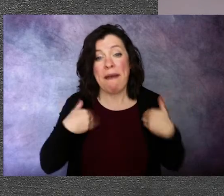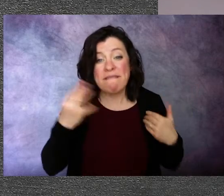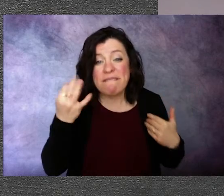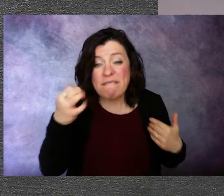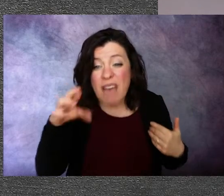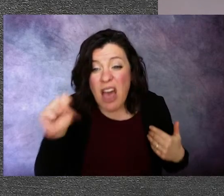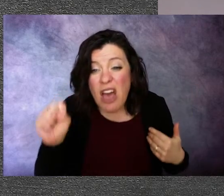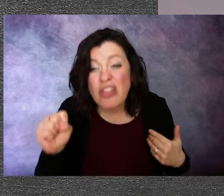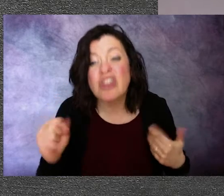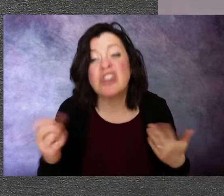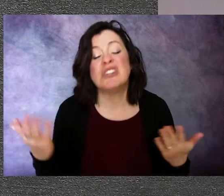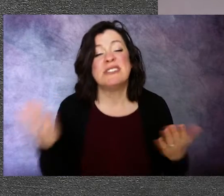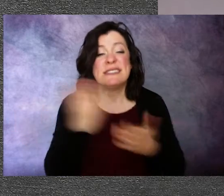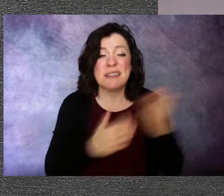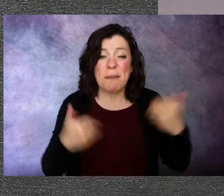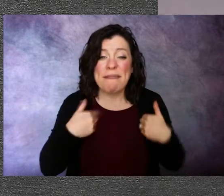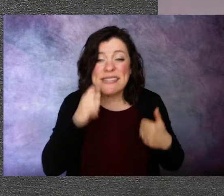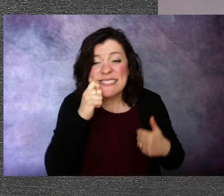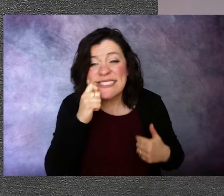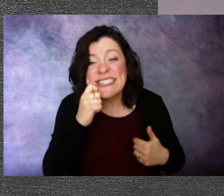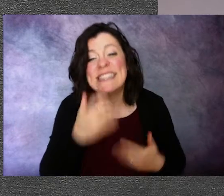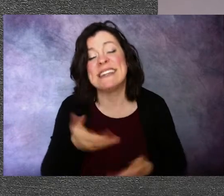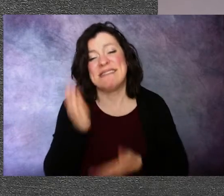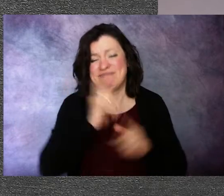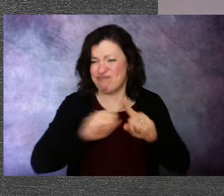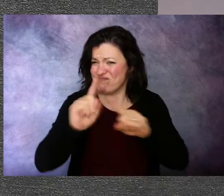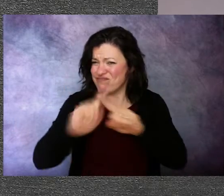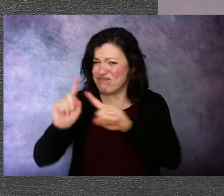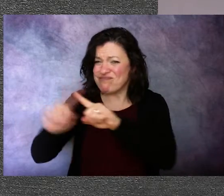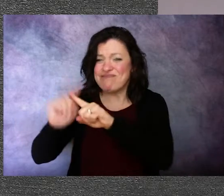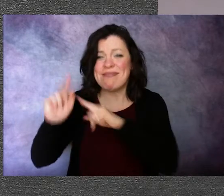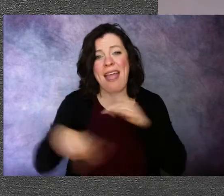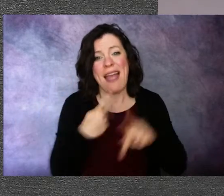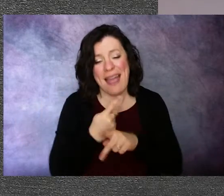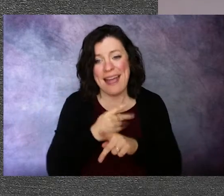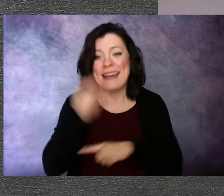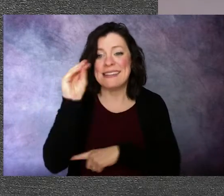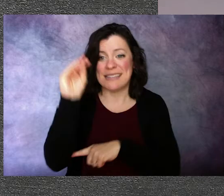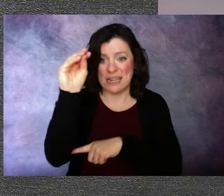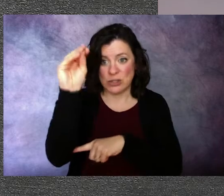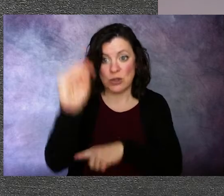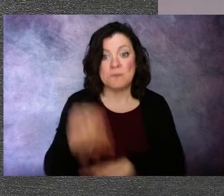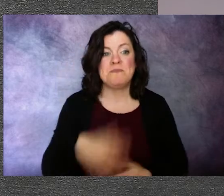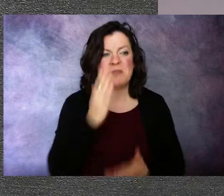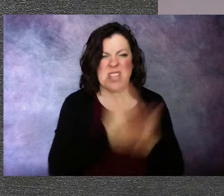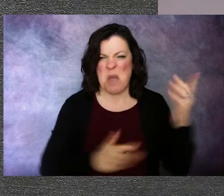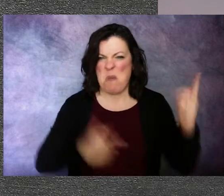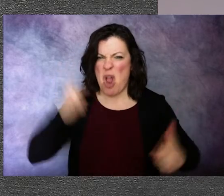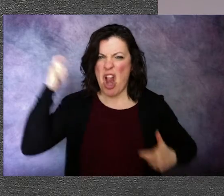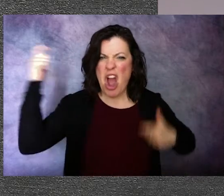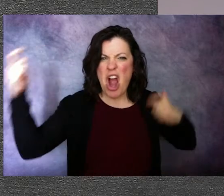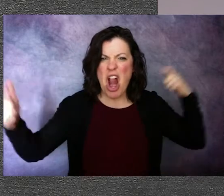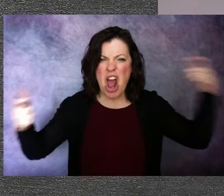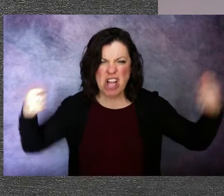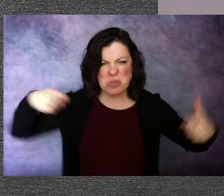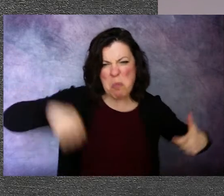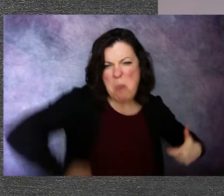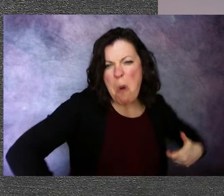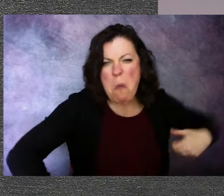There was a lots of different types of dinosaurs. We had some big ones and small ones.